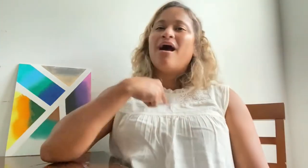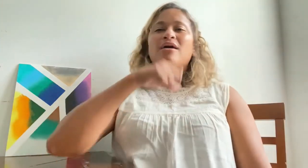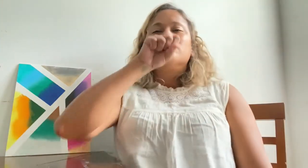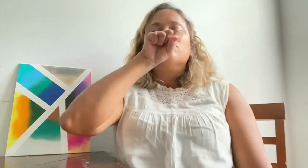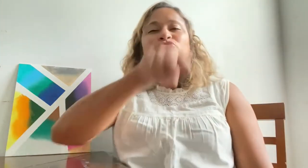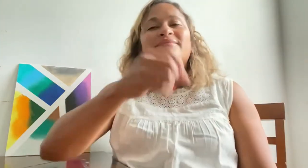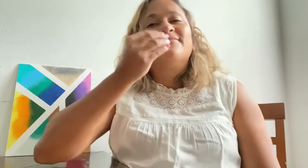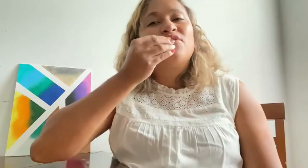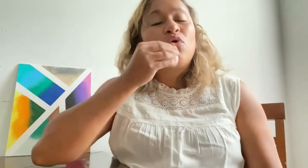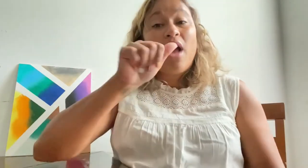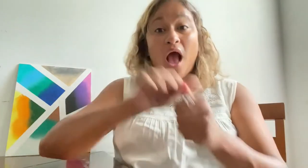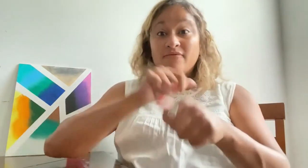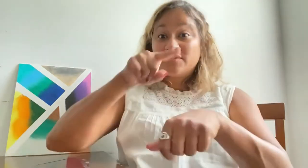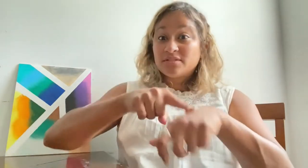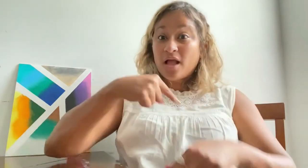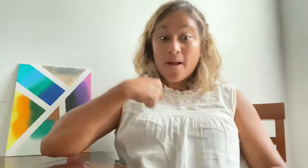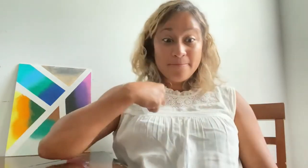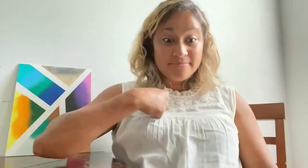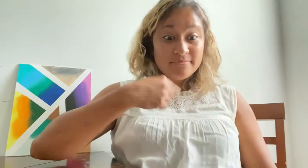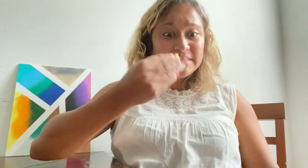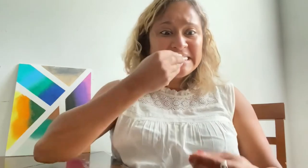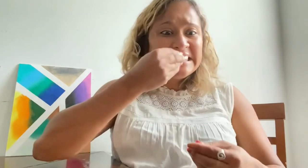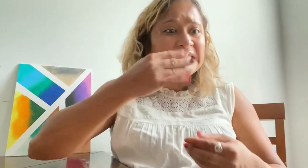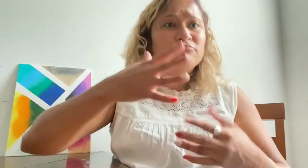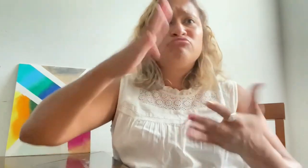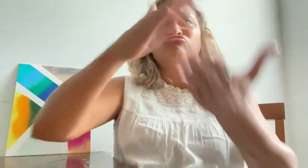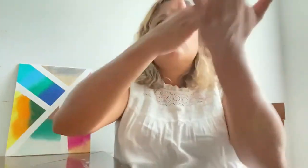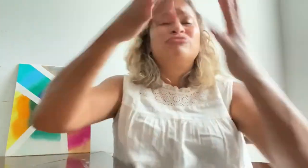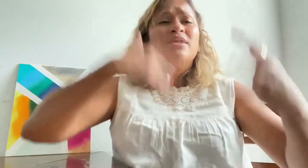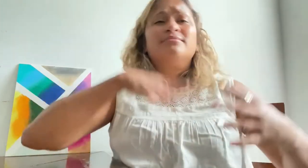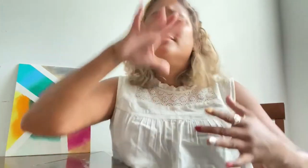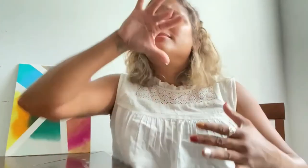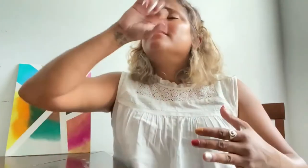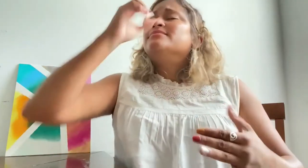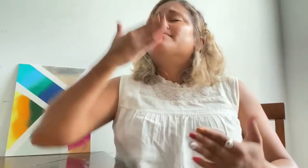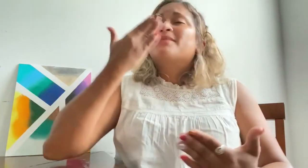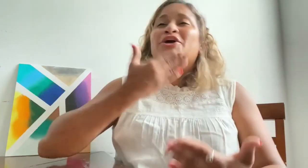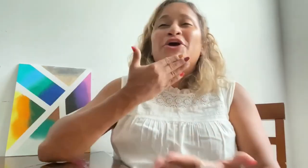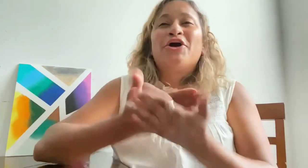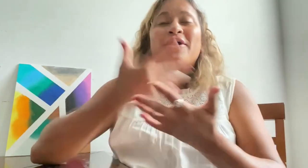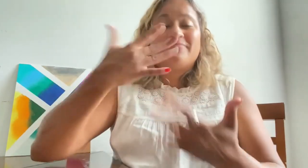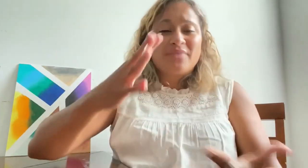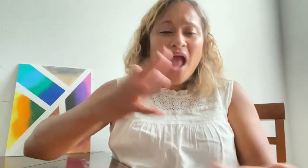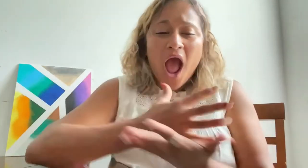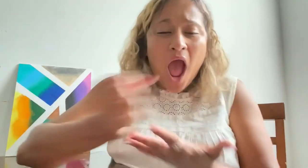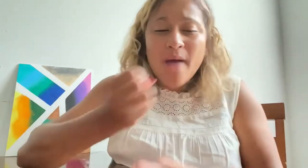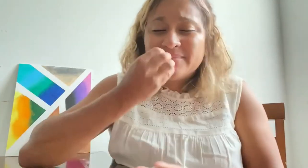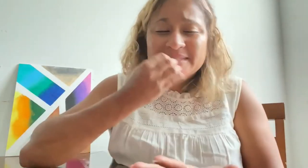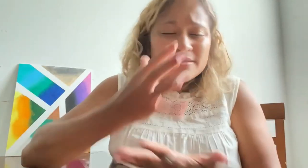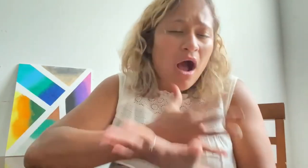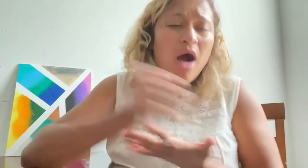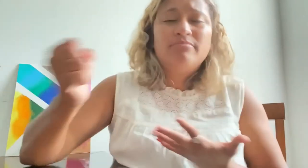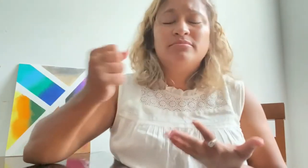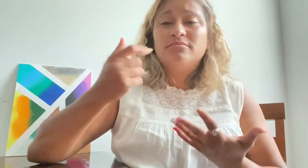I love Puerto Rican Dishes. Many memories of the days my family always cook enough food in the kitchen. My house will smell just as good as this dishes tastes! Puerto Rico Dishes being served on the table run out quickly.